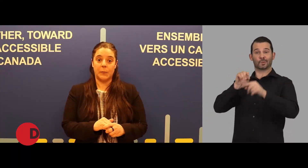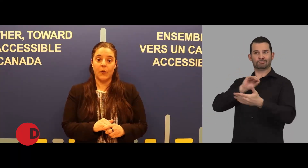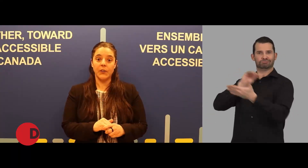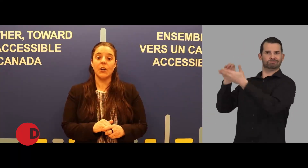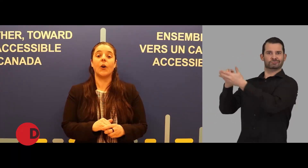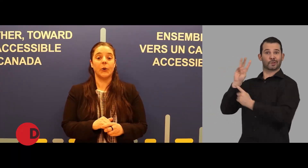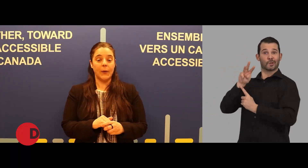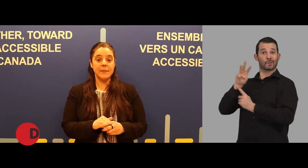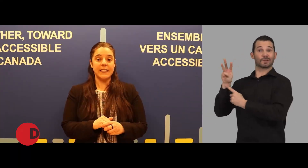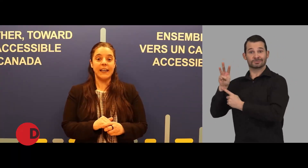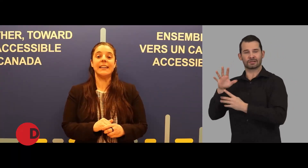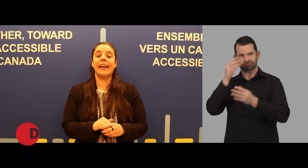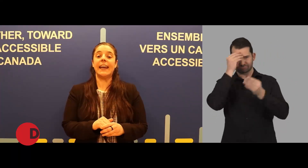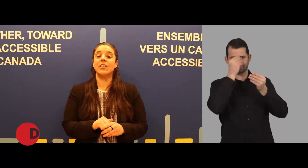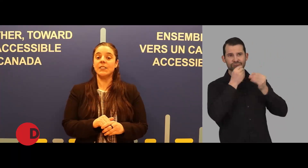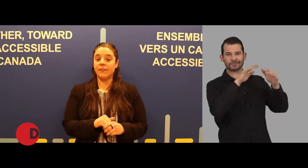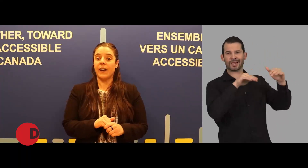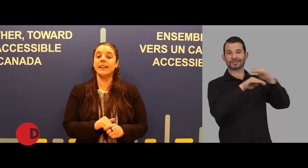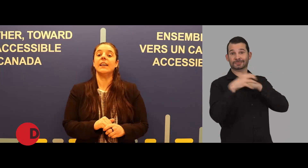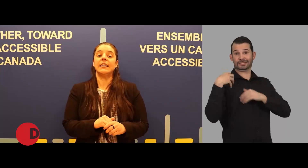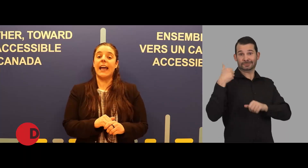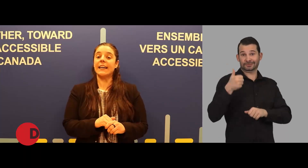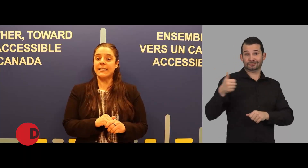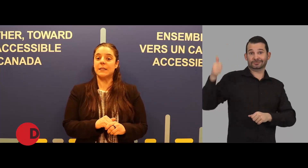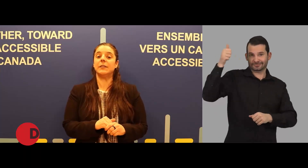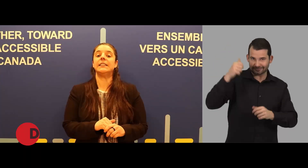on our website and notified the Accessibility Commissioner.